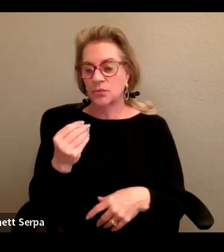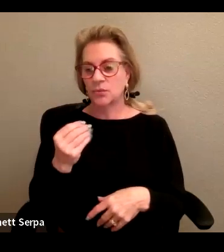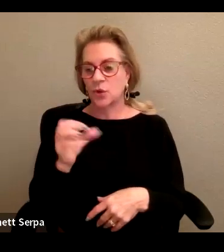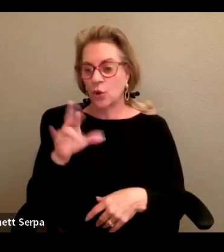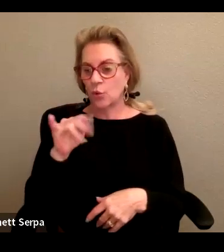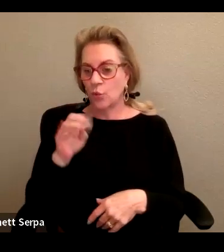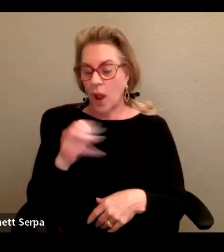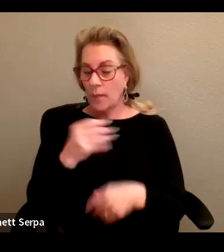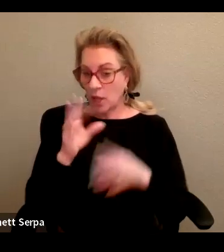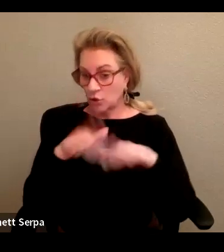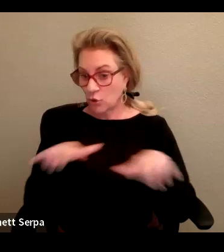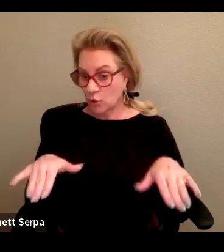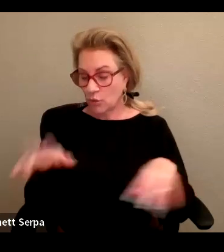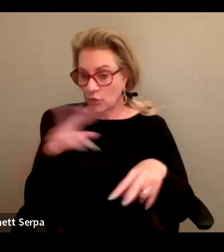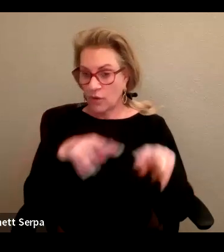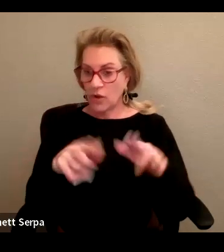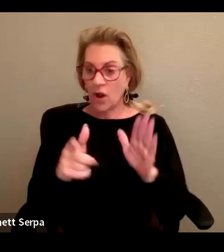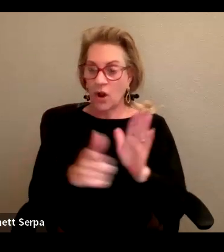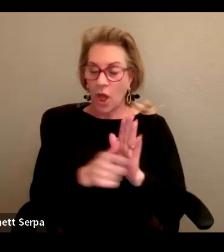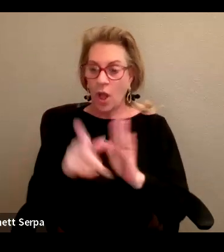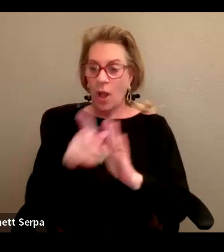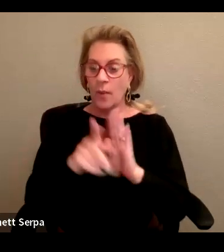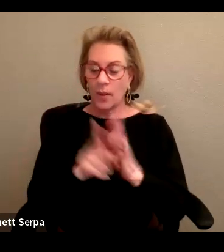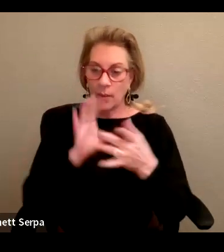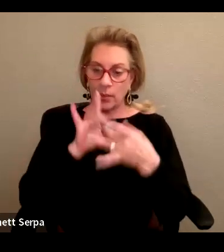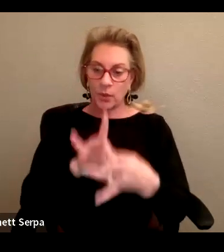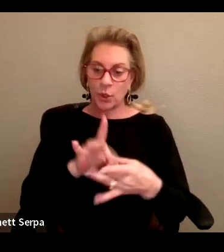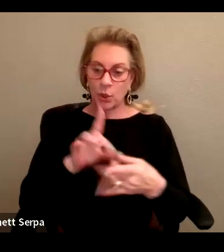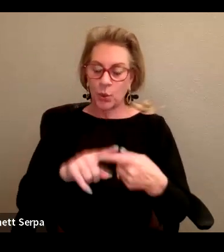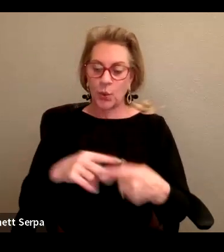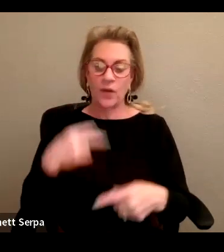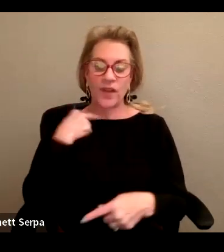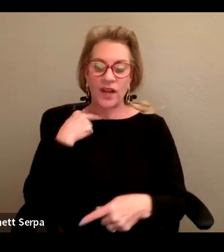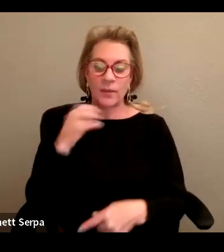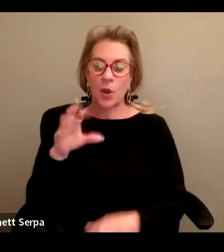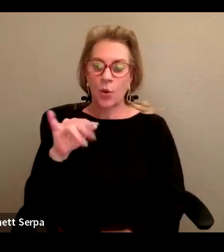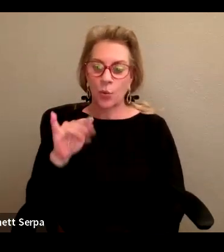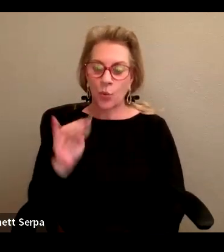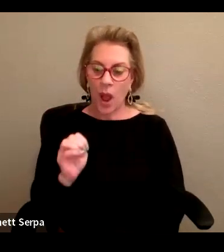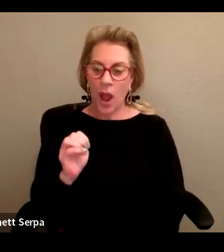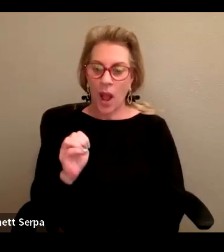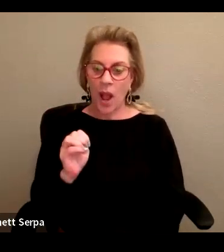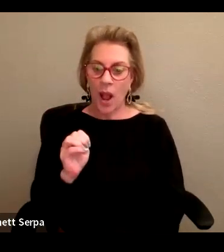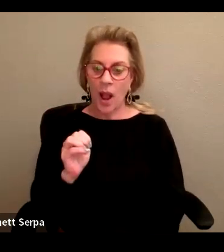so an overview of laws and policies that pertain to victims of crimes and and children they also